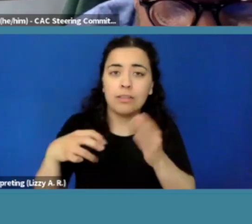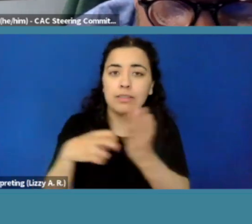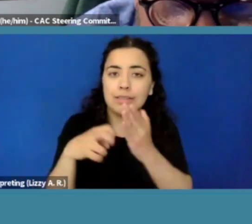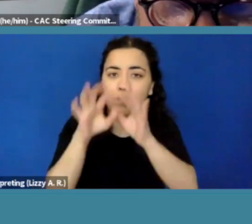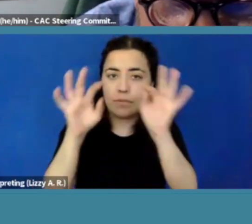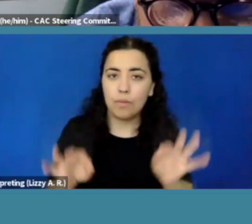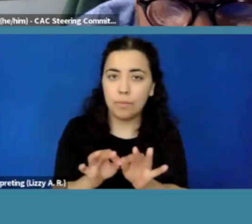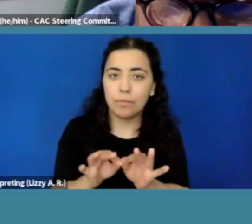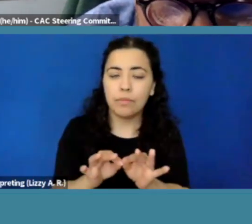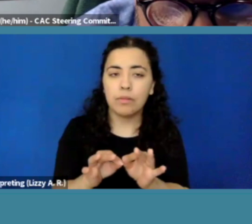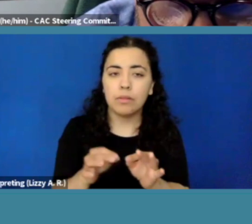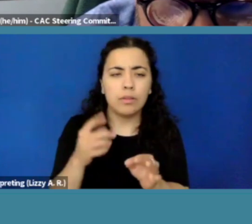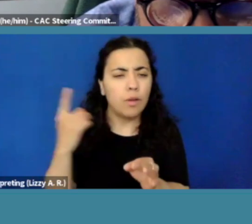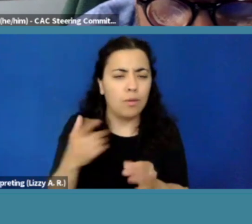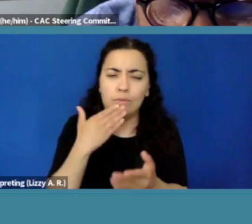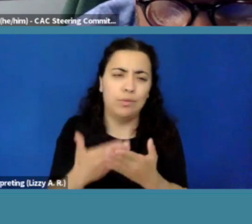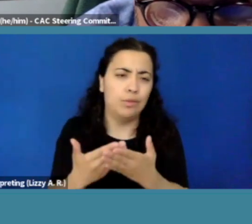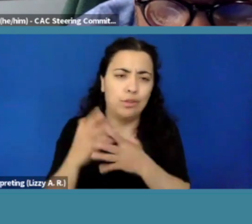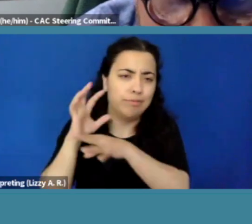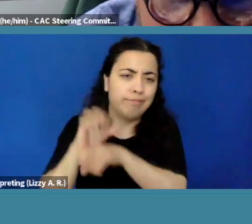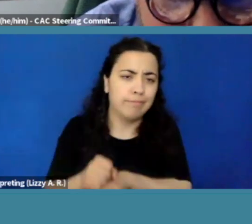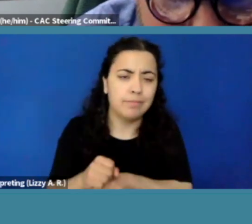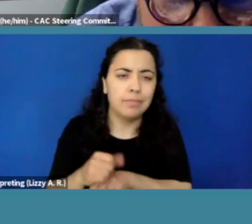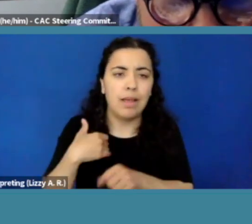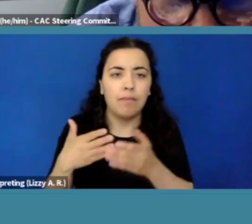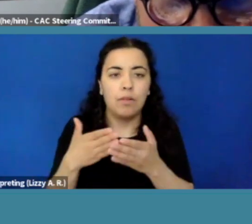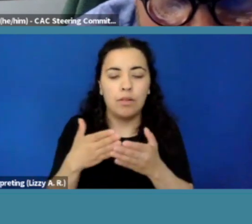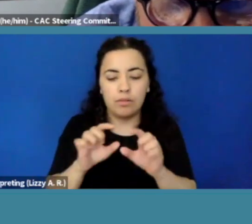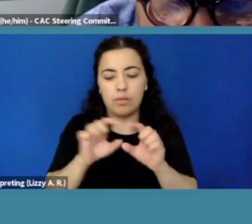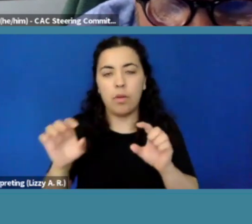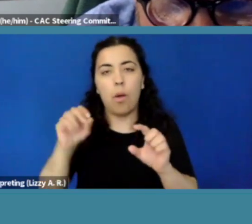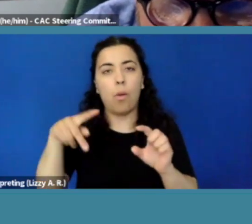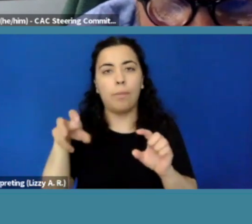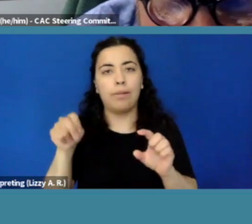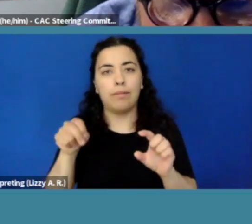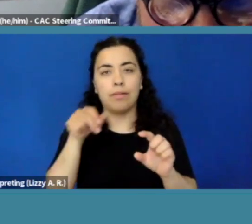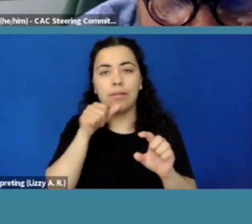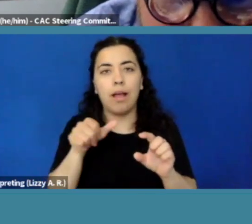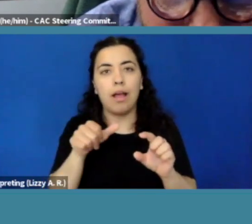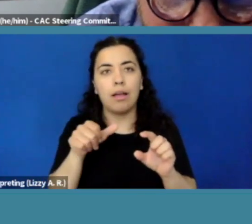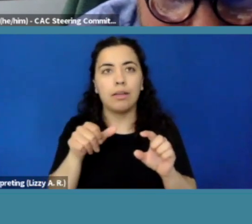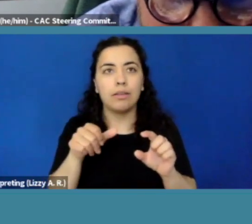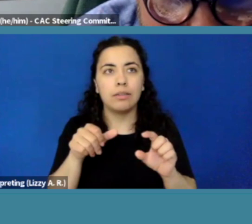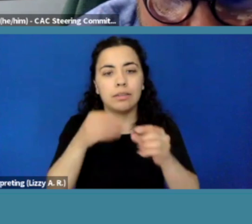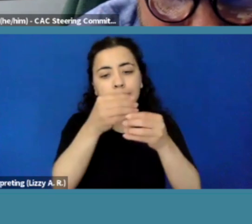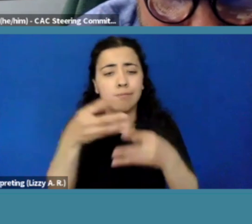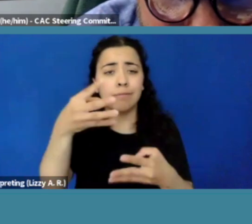I think it's always a good practice to have an open field rather than just having a, here are some drop-down options of what you can choose from.